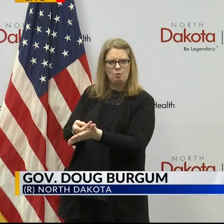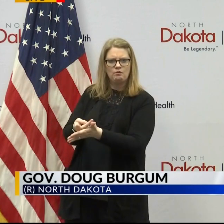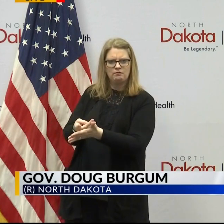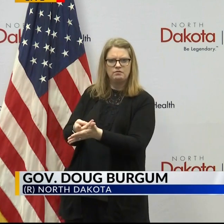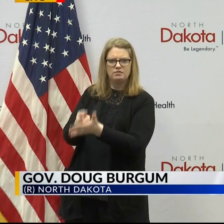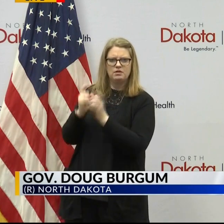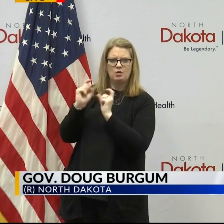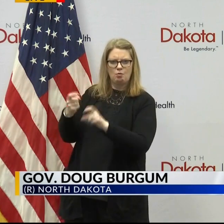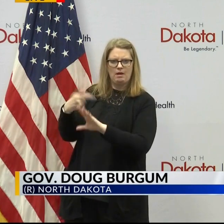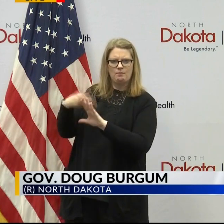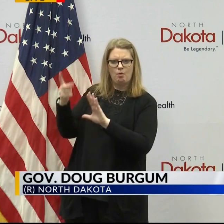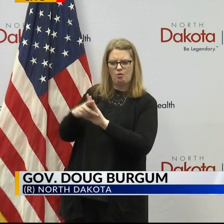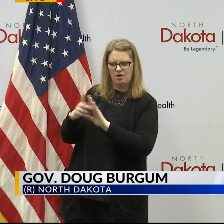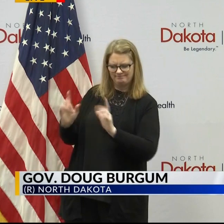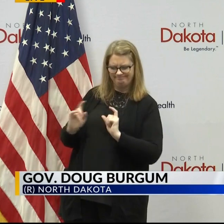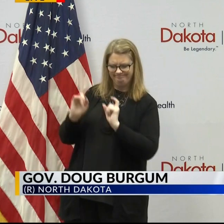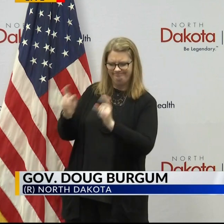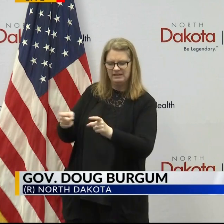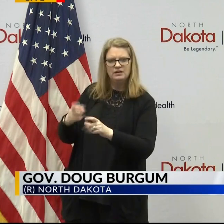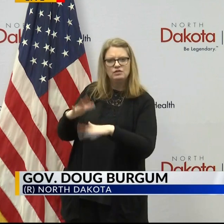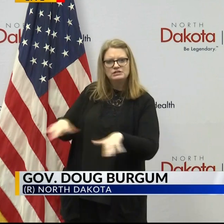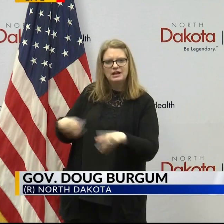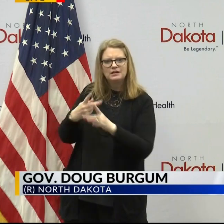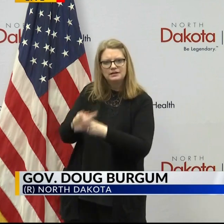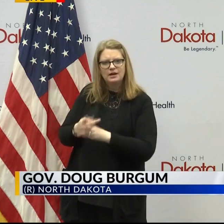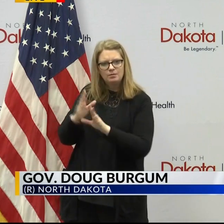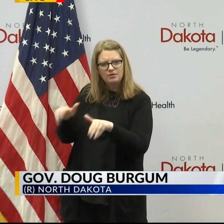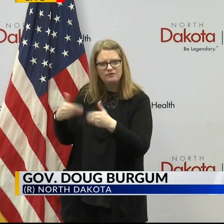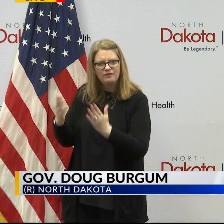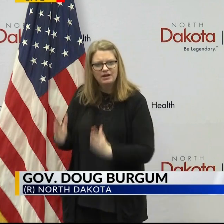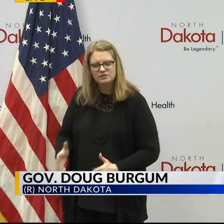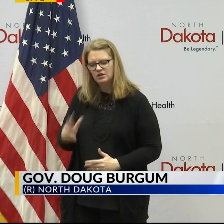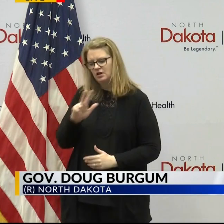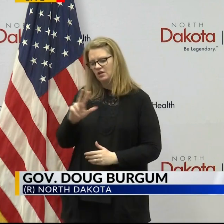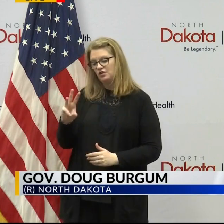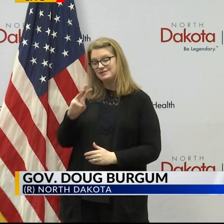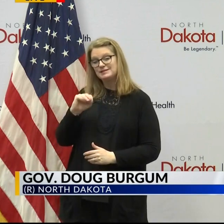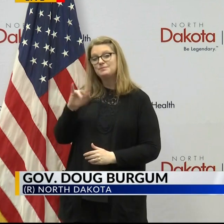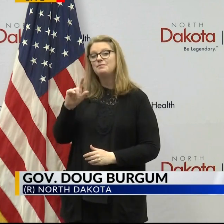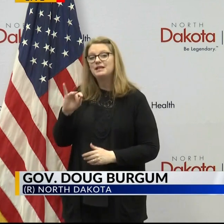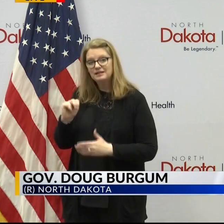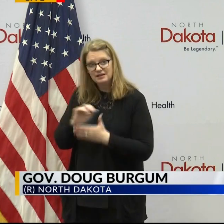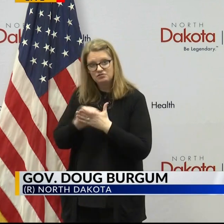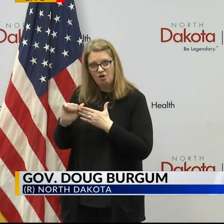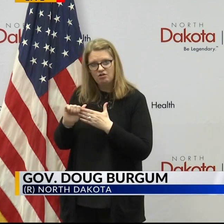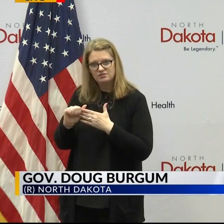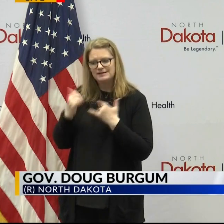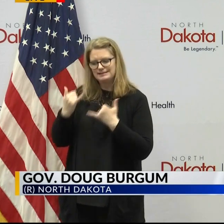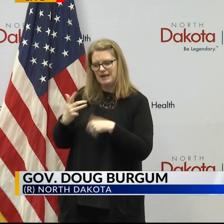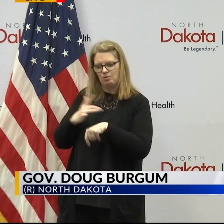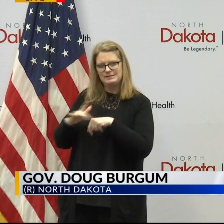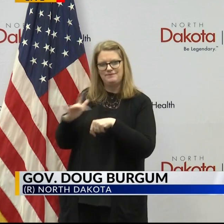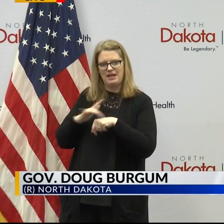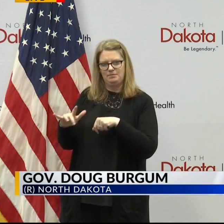APPROPRIATION CHAIRS ALONG WITH THE SECRETARY OF STATE AND MYSELF AND THAT PROVED UNANIMOUSLY TO ESTABLISH THE